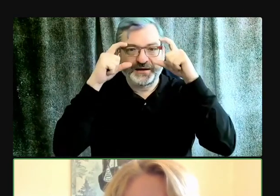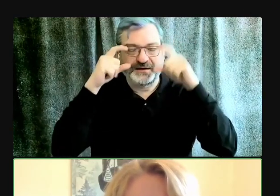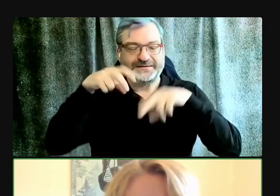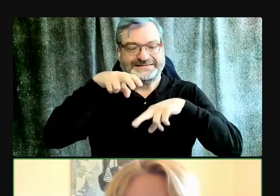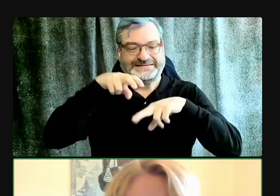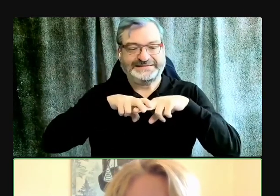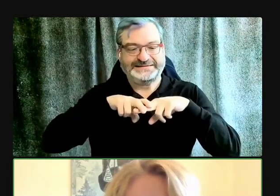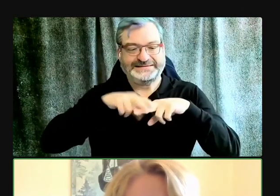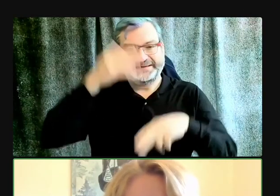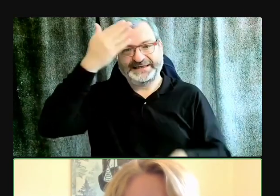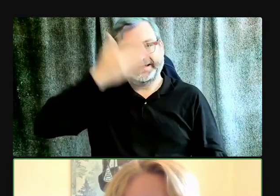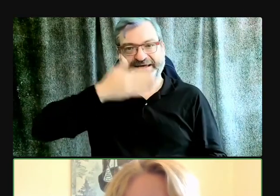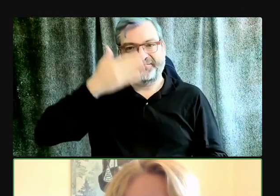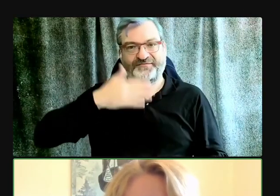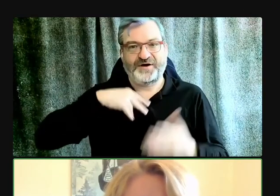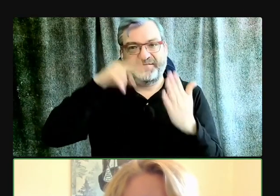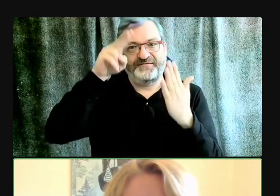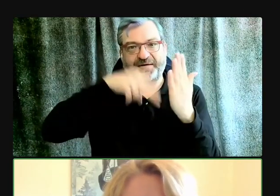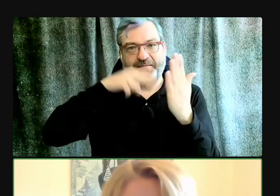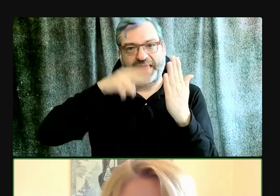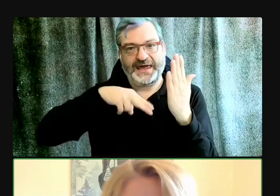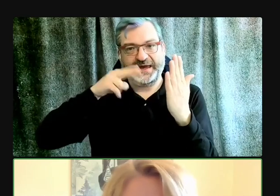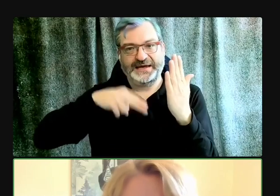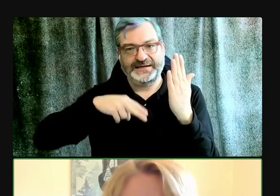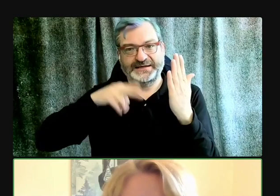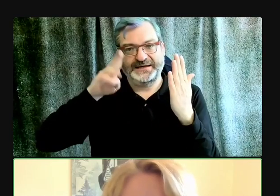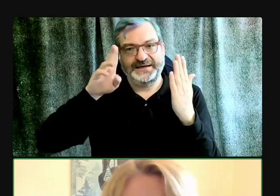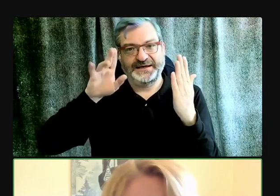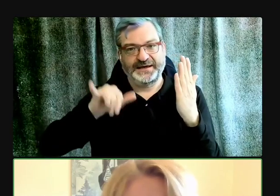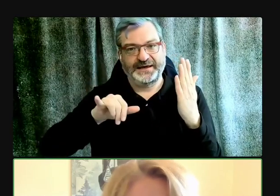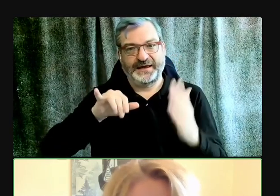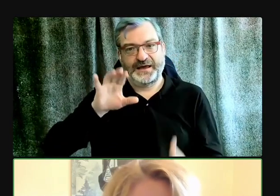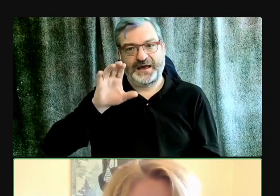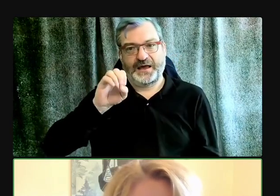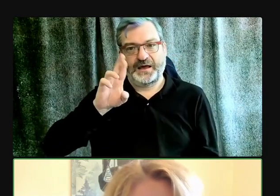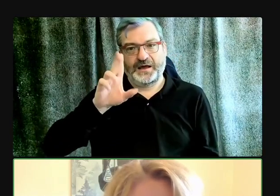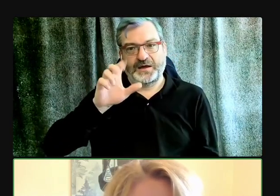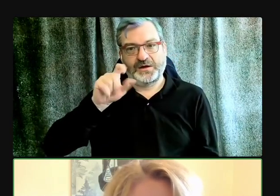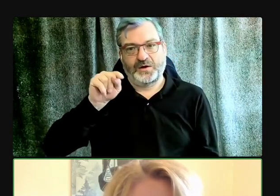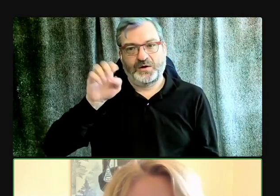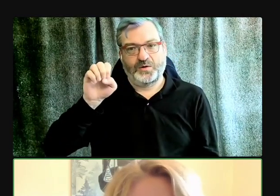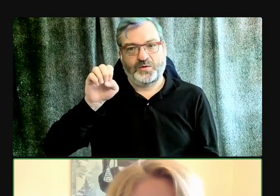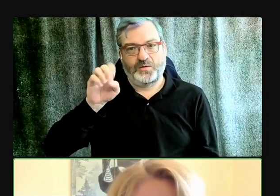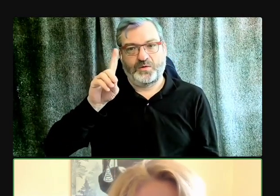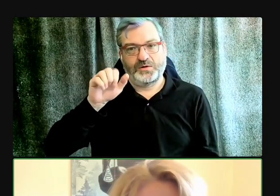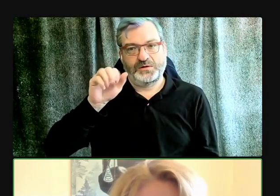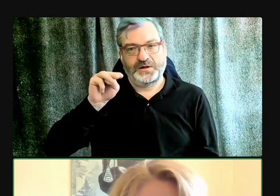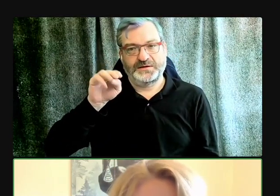of a painting by the illustrator Corlette Dam, and you can see a snake